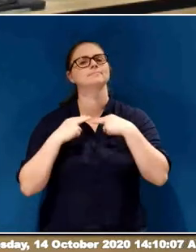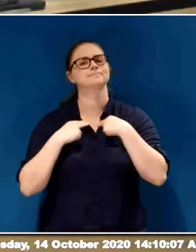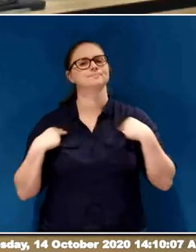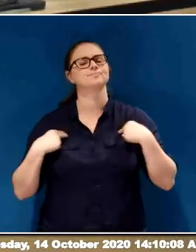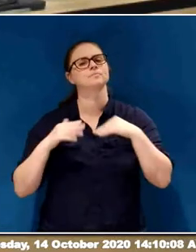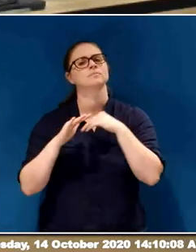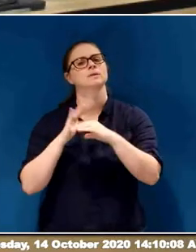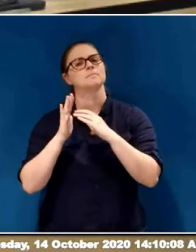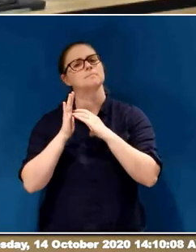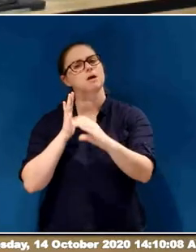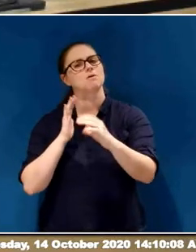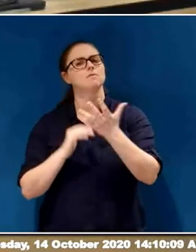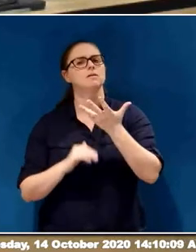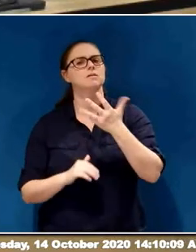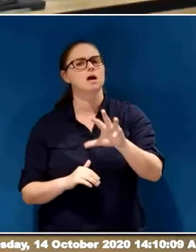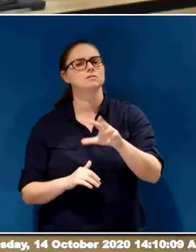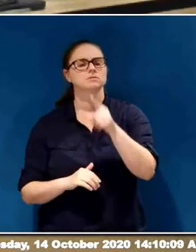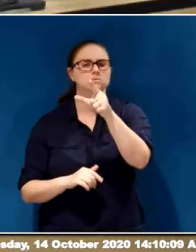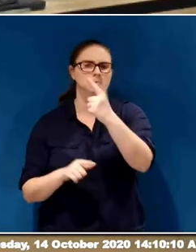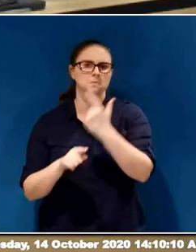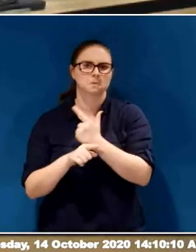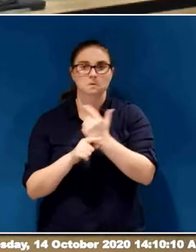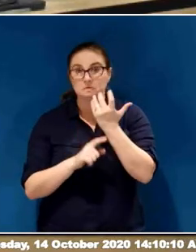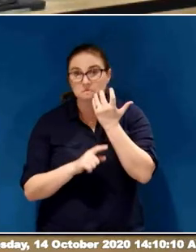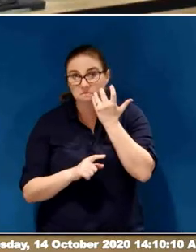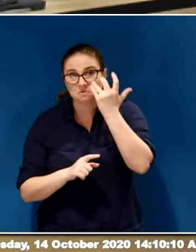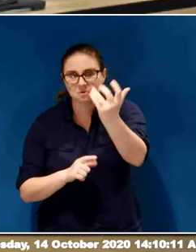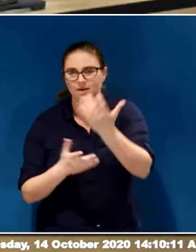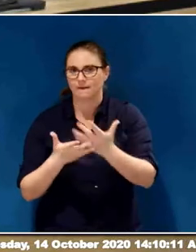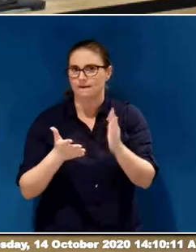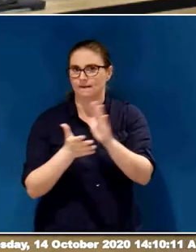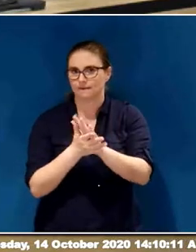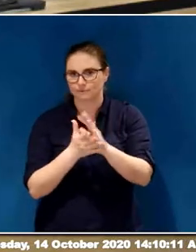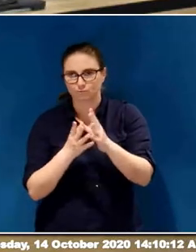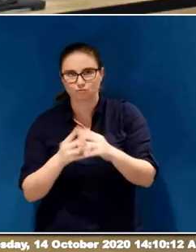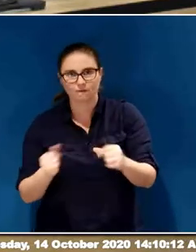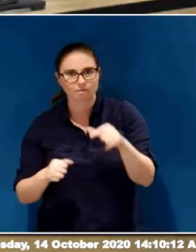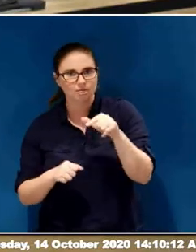Can you briefly summarise that for us?